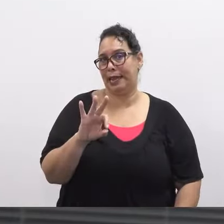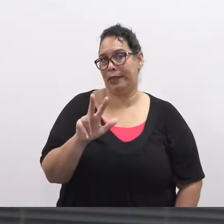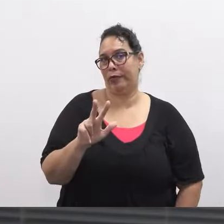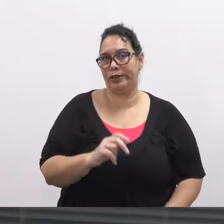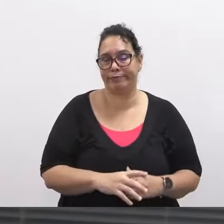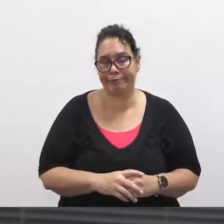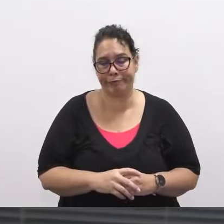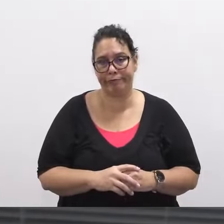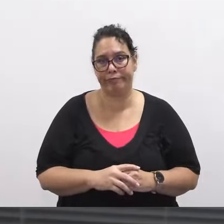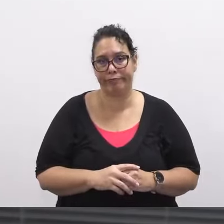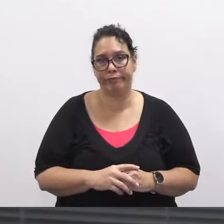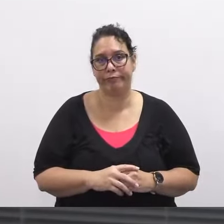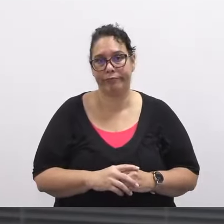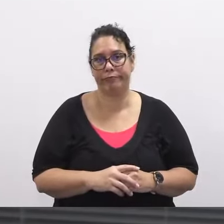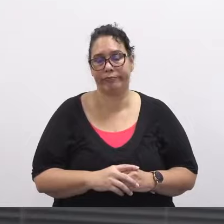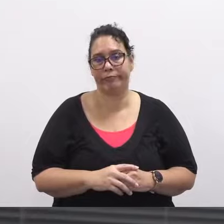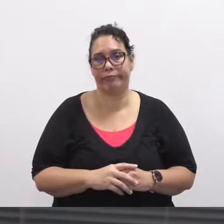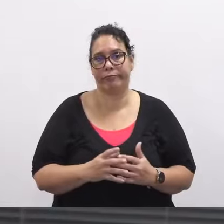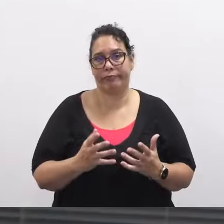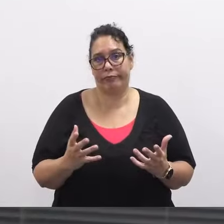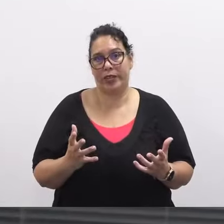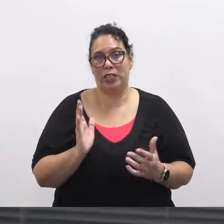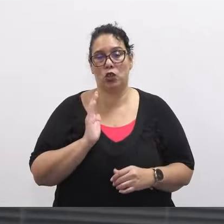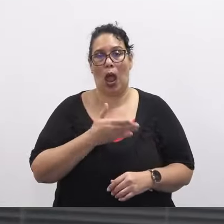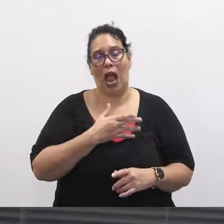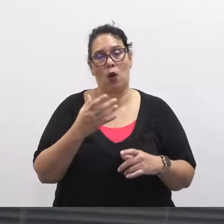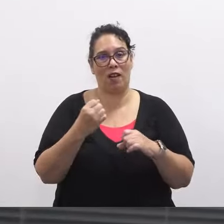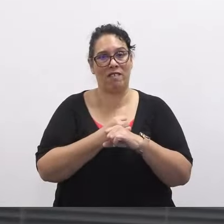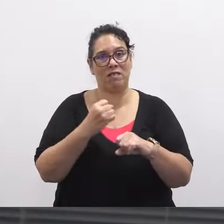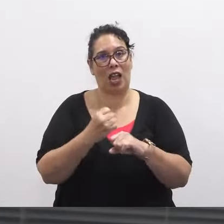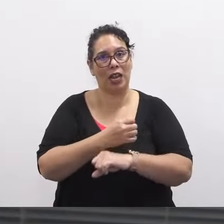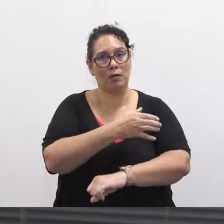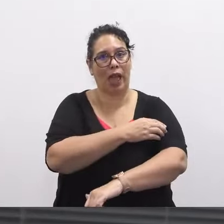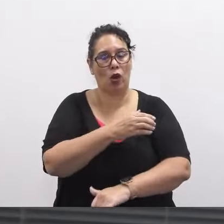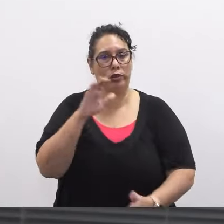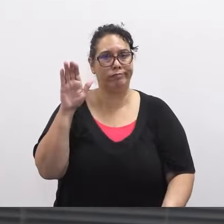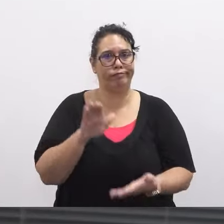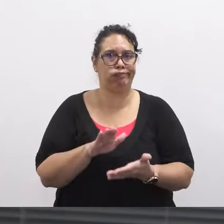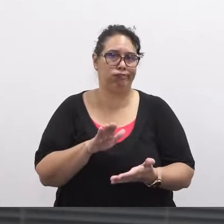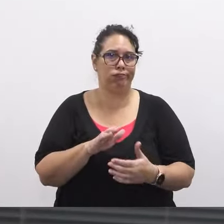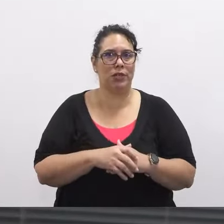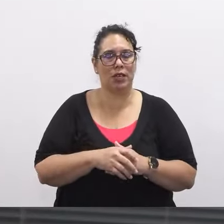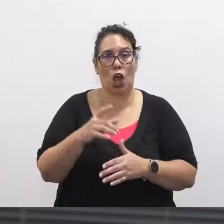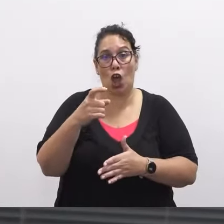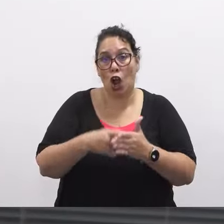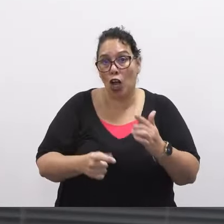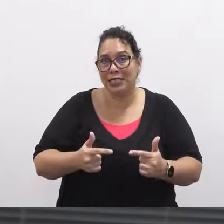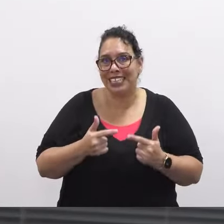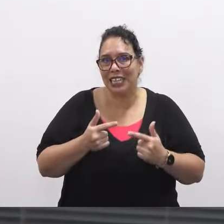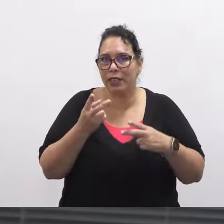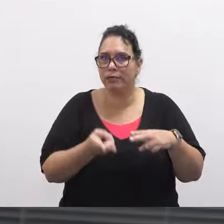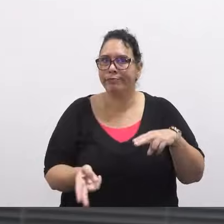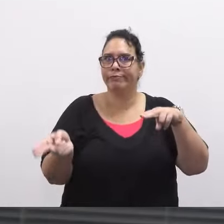And so our buying power has been decreased, the cost of living has gone way up.